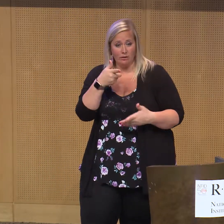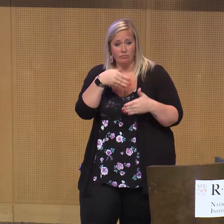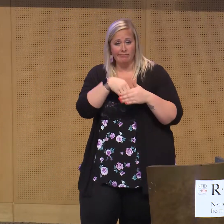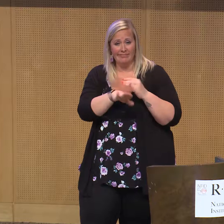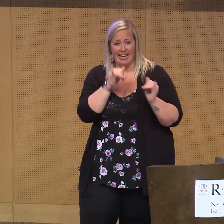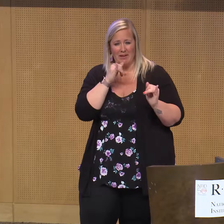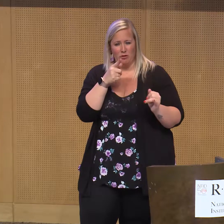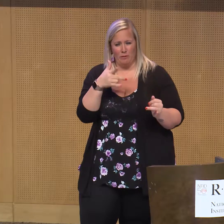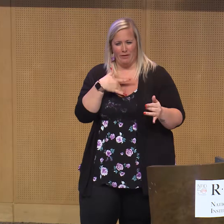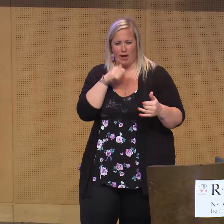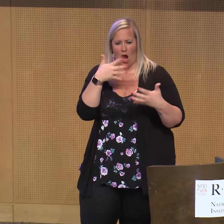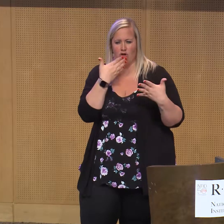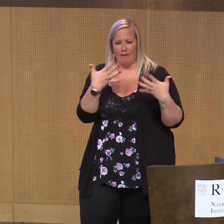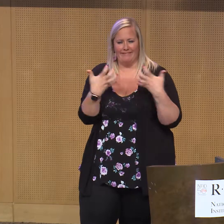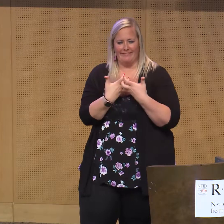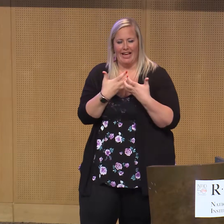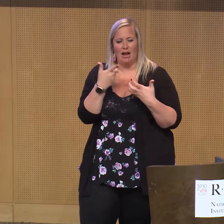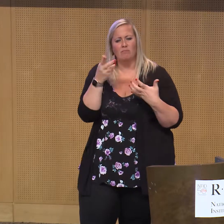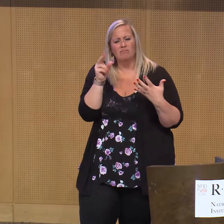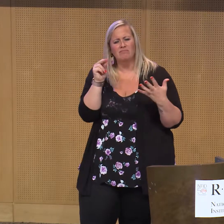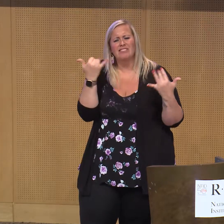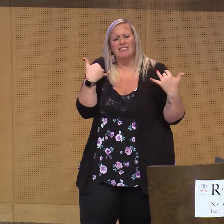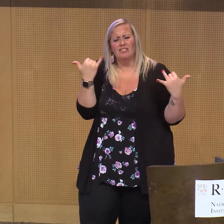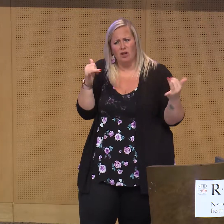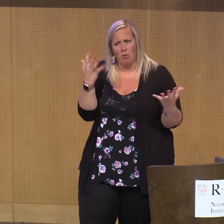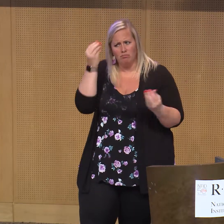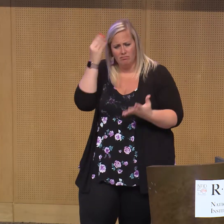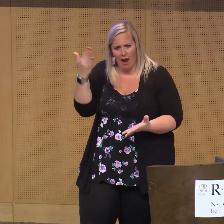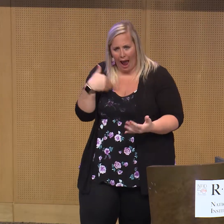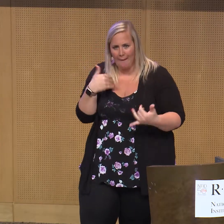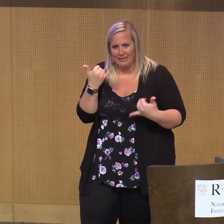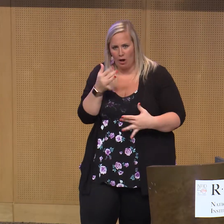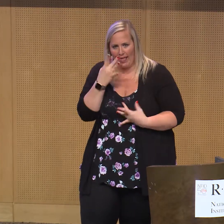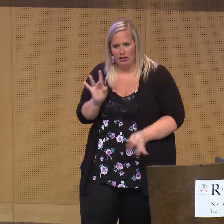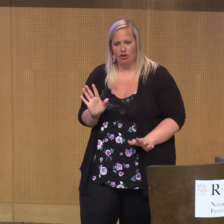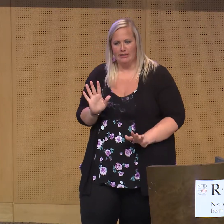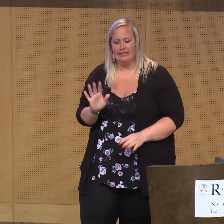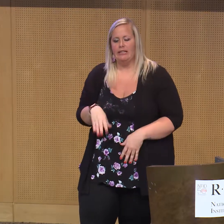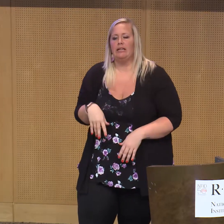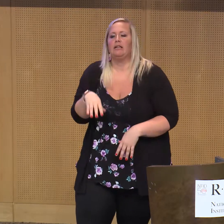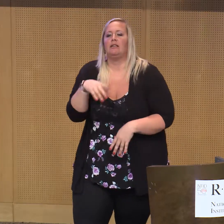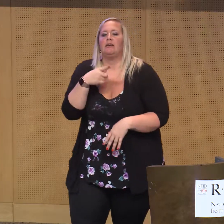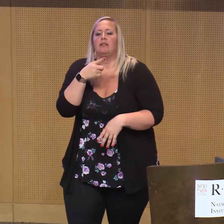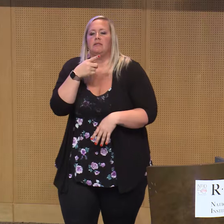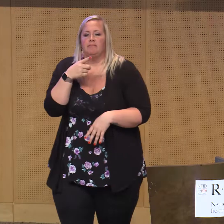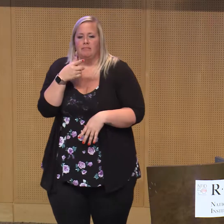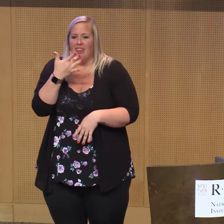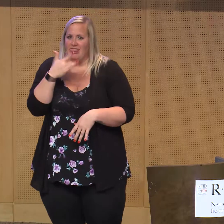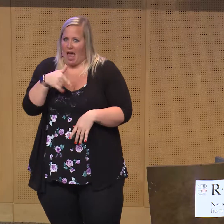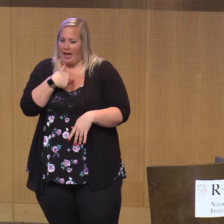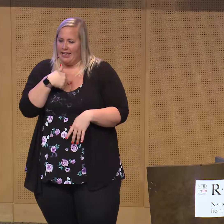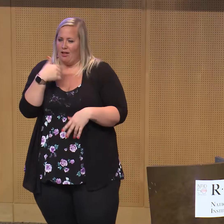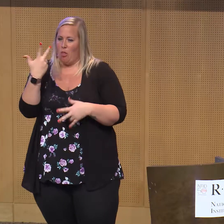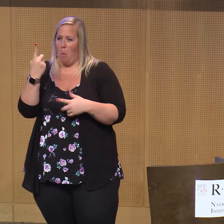I thanked them for interviewing me, and I still wanted to know, you know, one way or another, did I get the job or not.